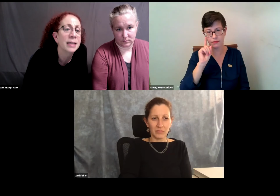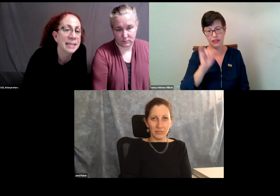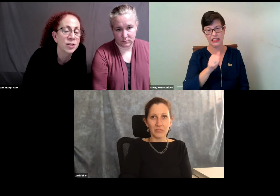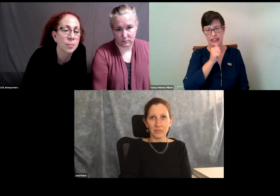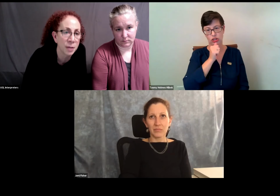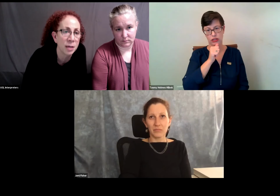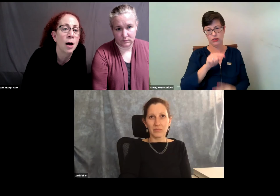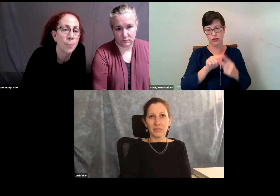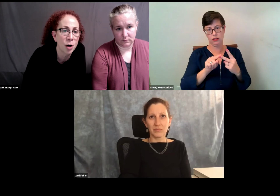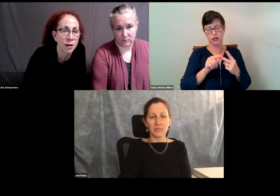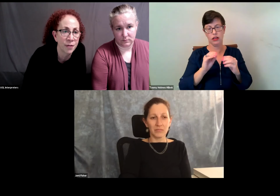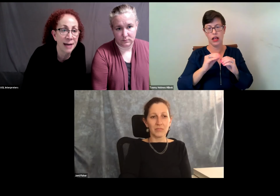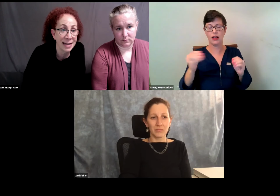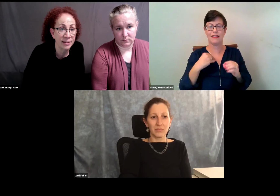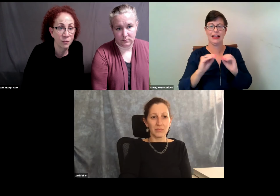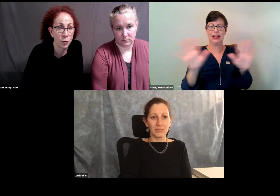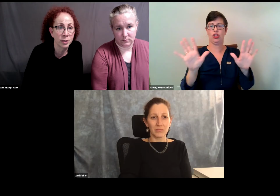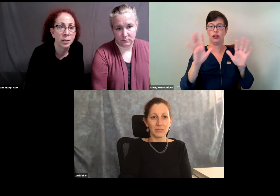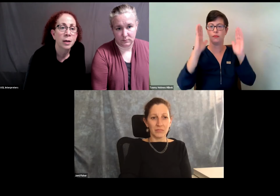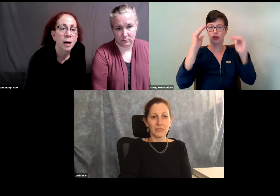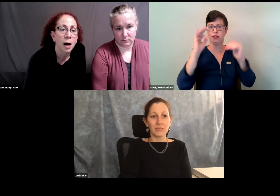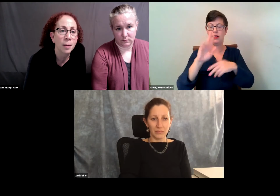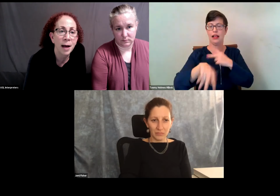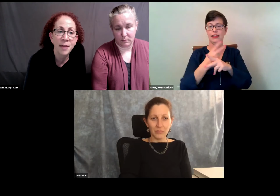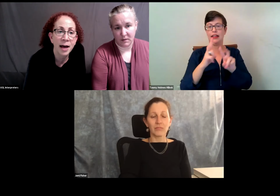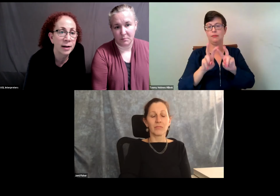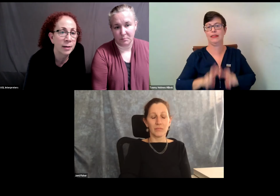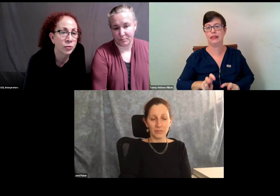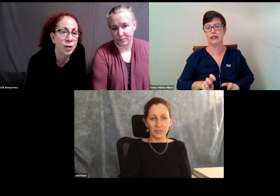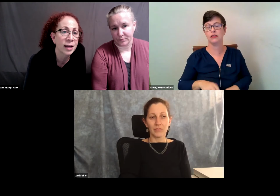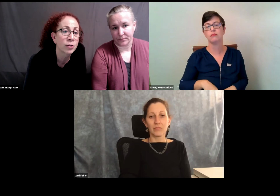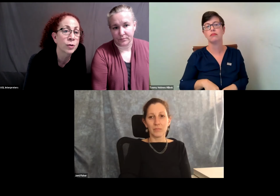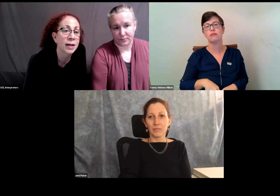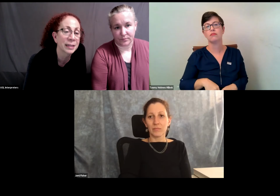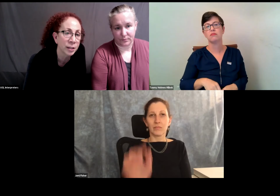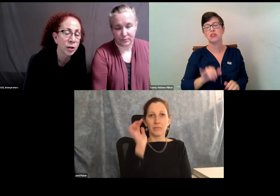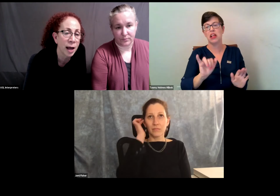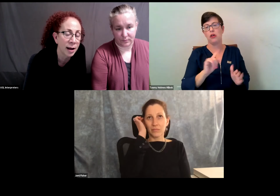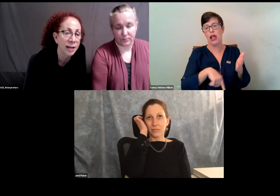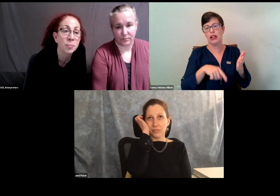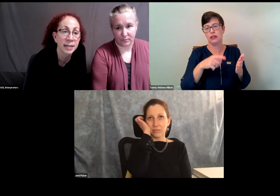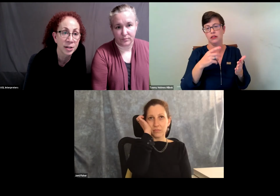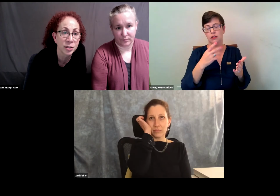needs to be a part of that task force and then so they can create clear expectations.